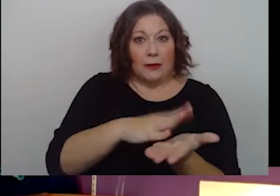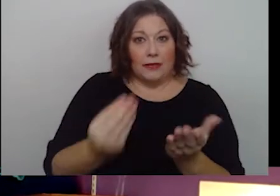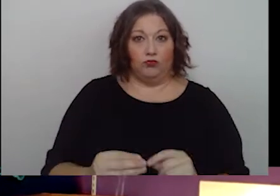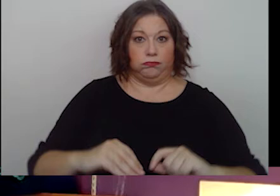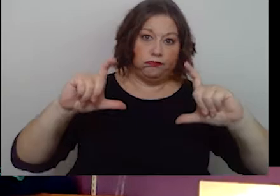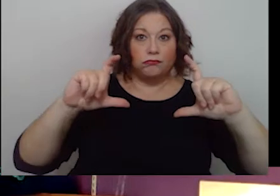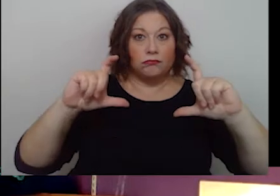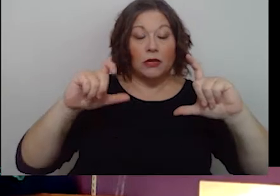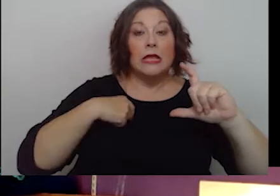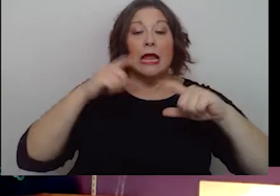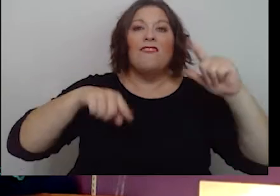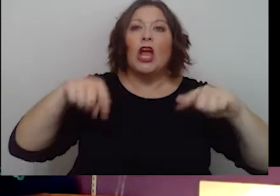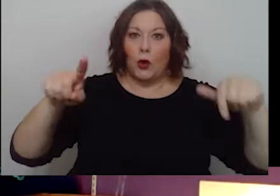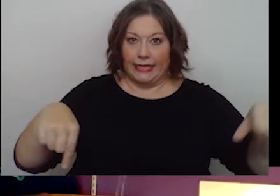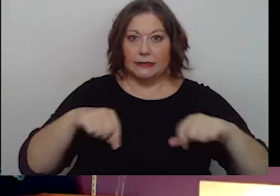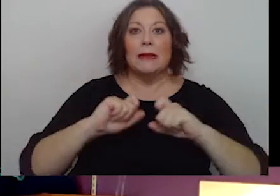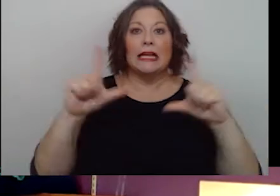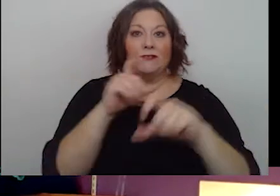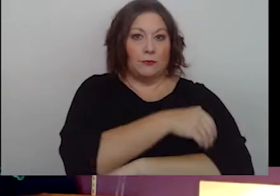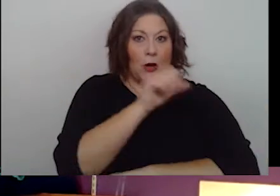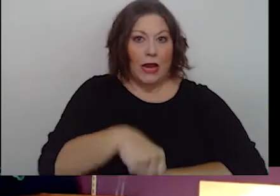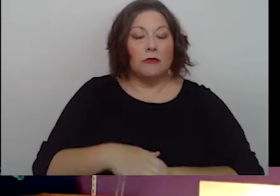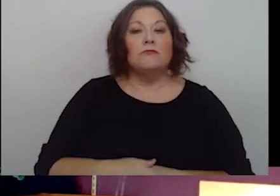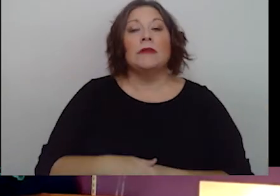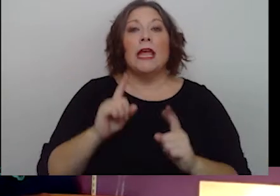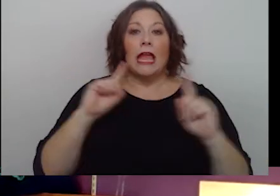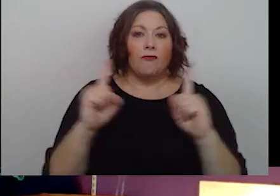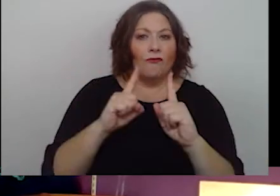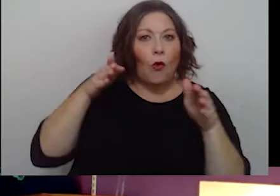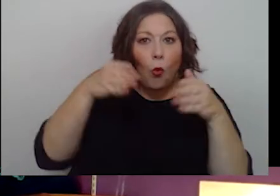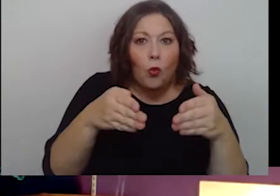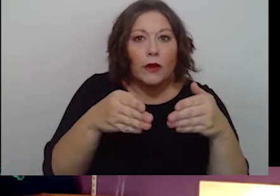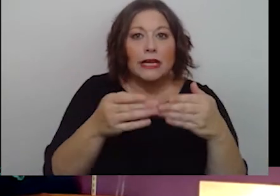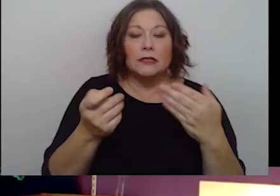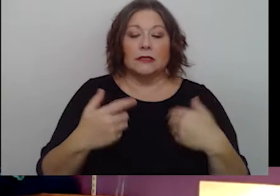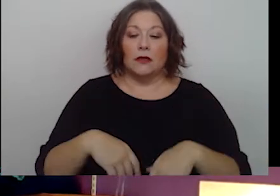You can vary the magnification and you can focus it in so it's a little tighter.